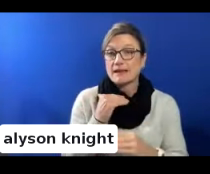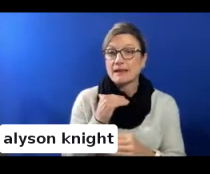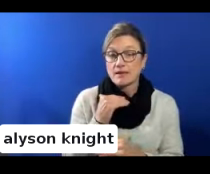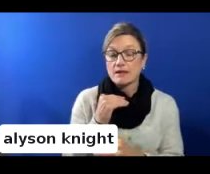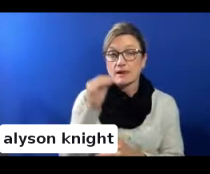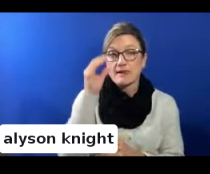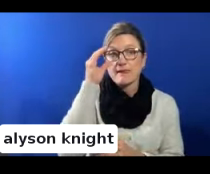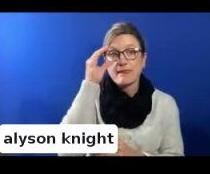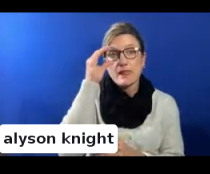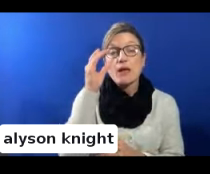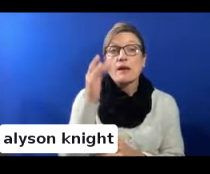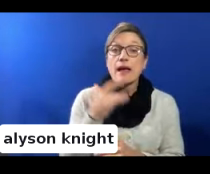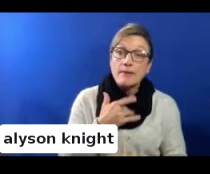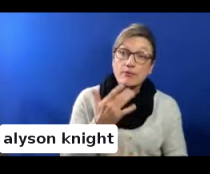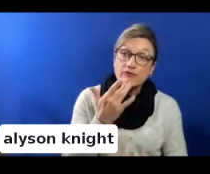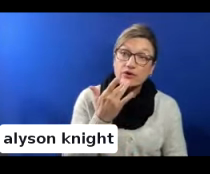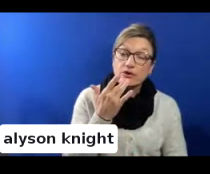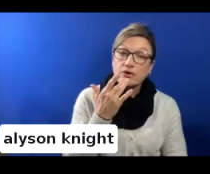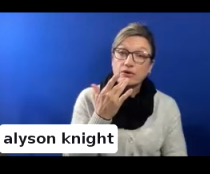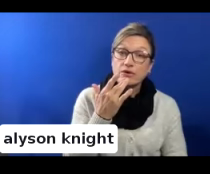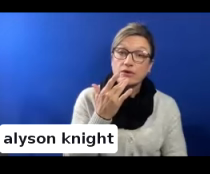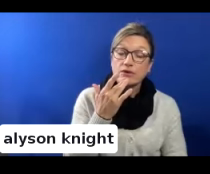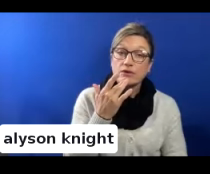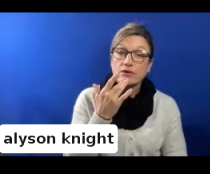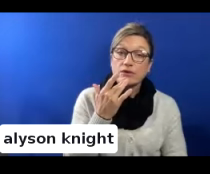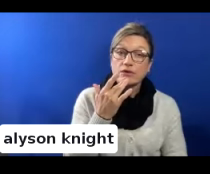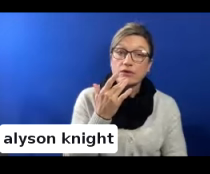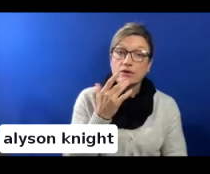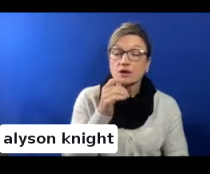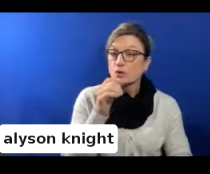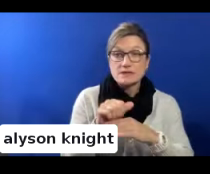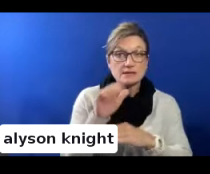And preferably, you will not be submitting a report with an open balance.